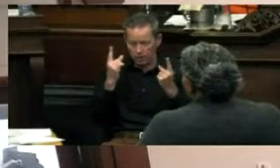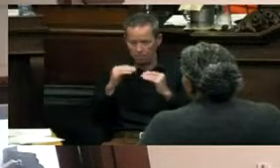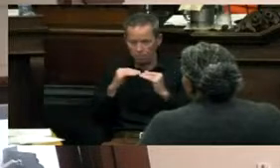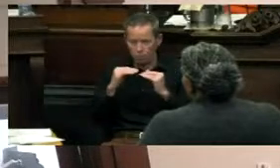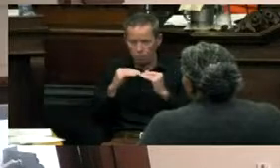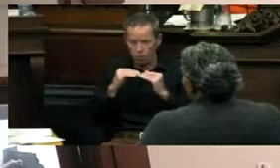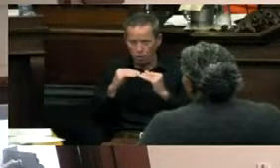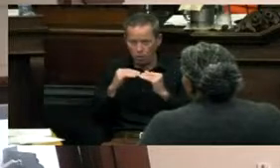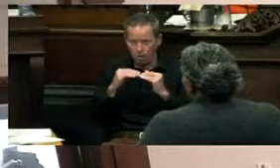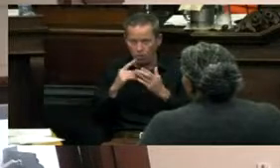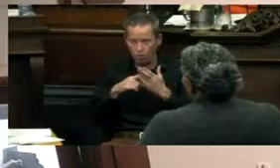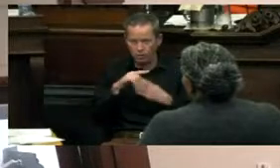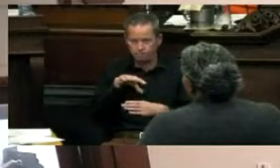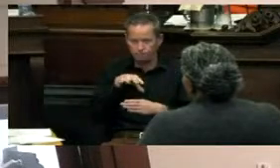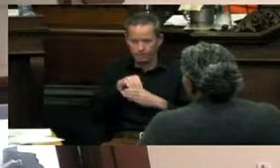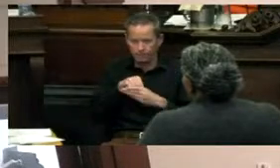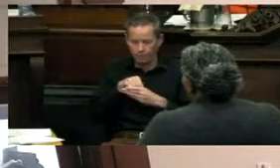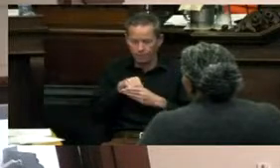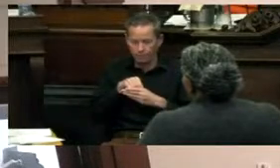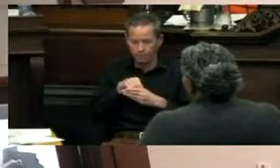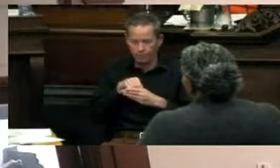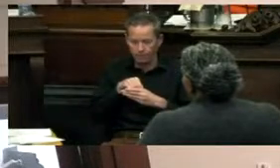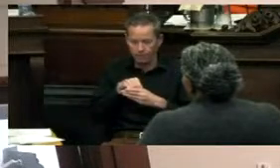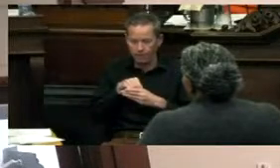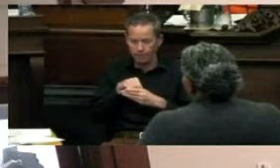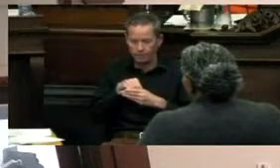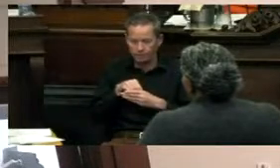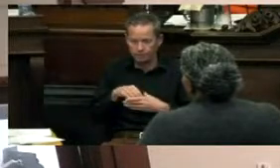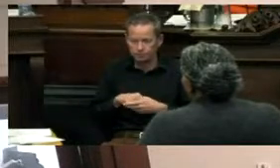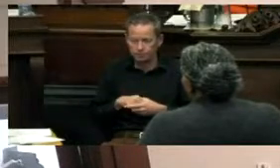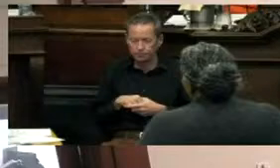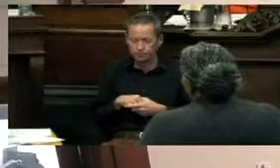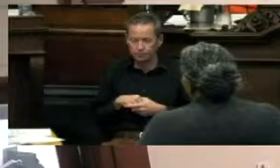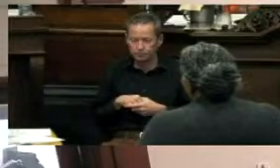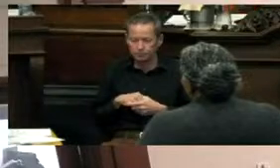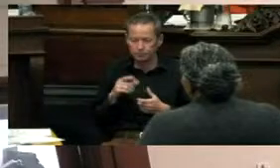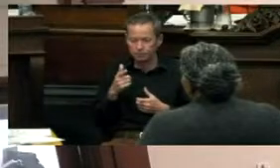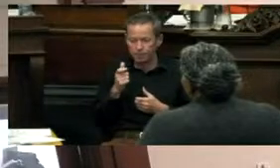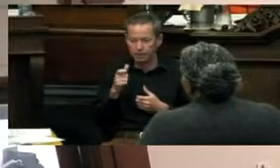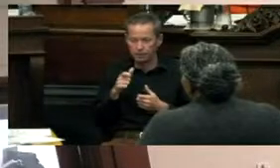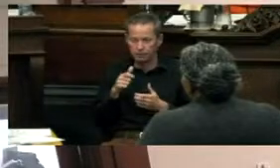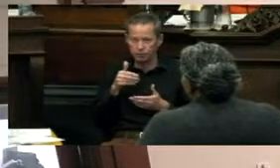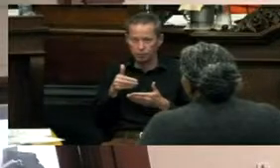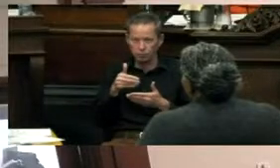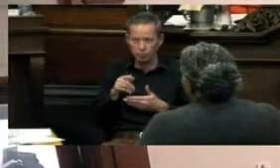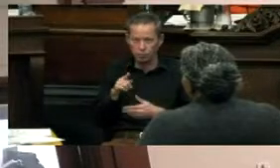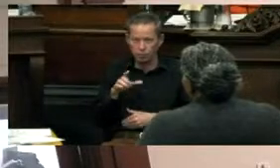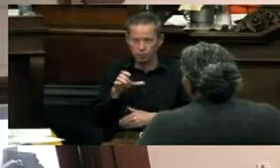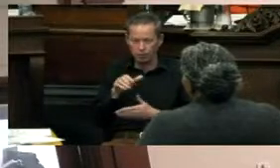at least, and others may be able to understand more of what's